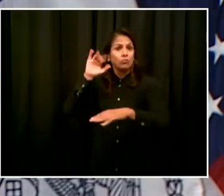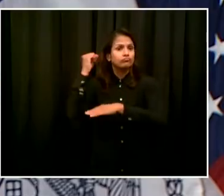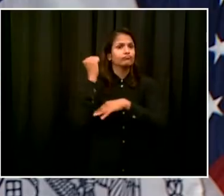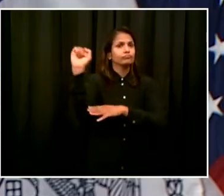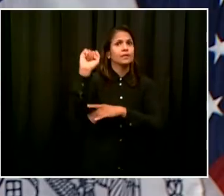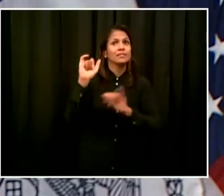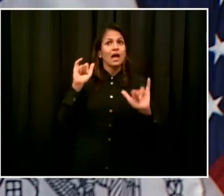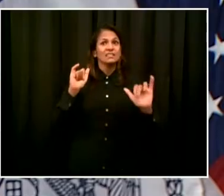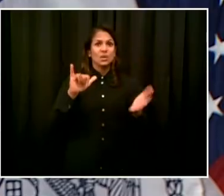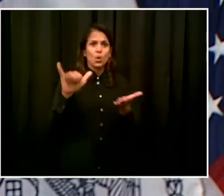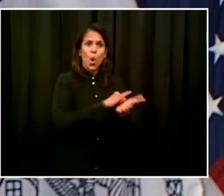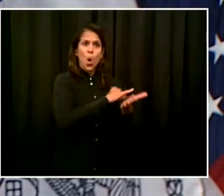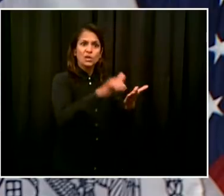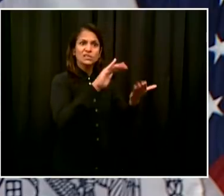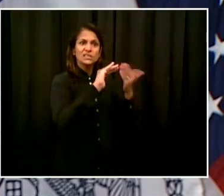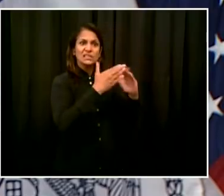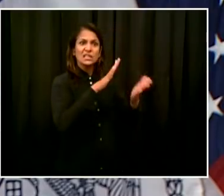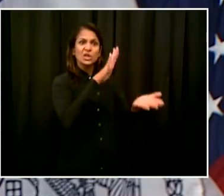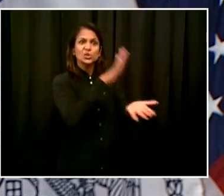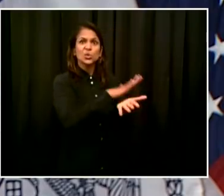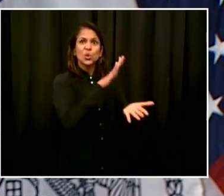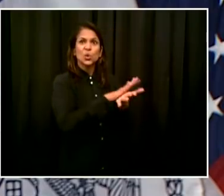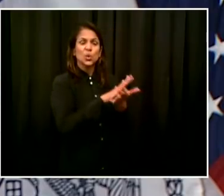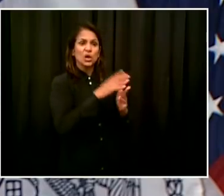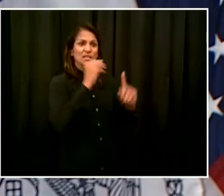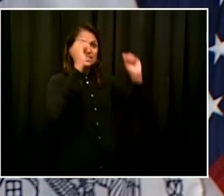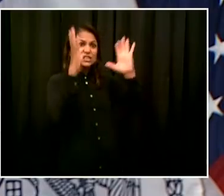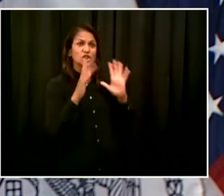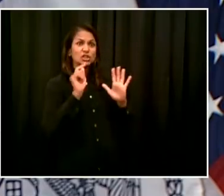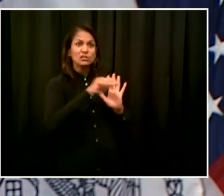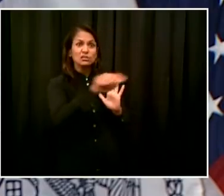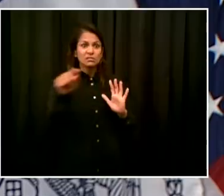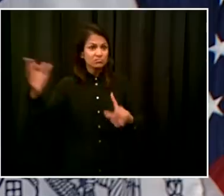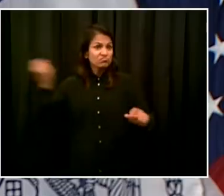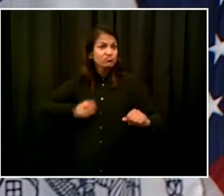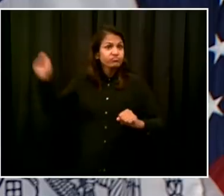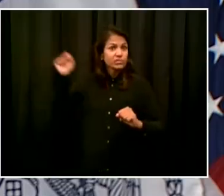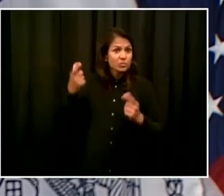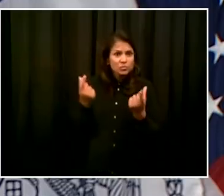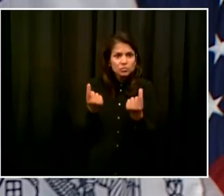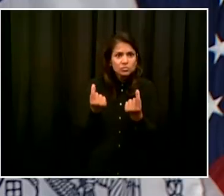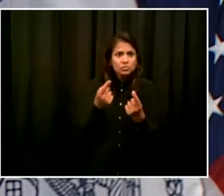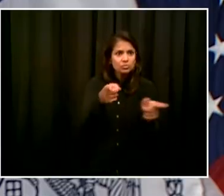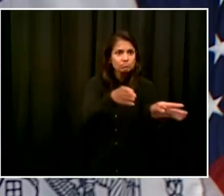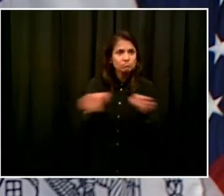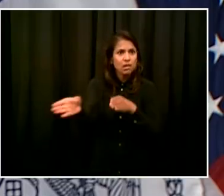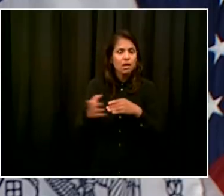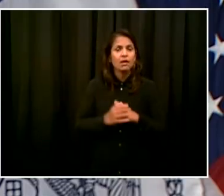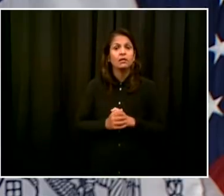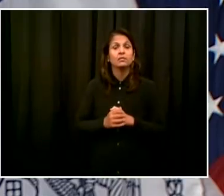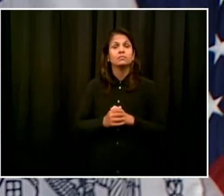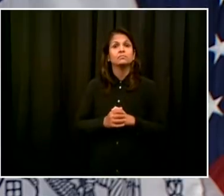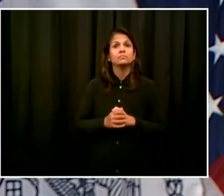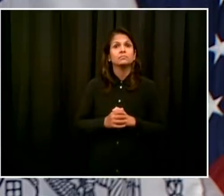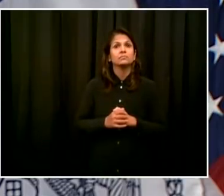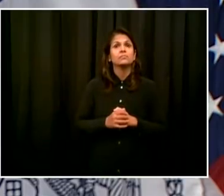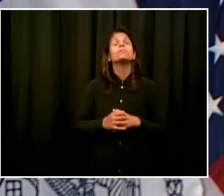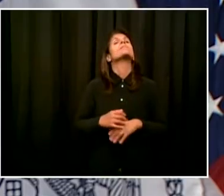DIRECTION OF SOME OTHER ACTION?